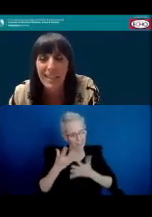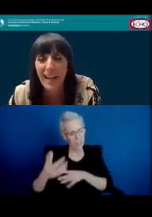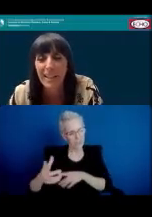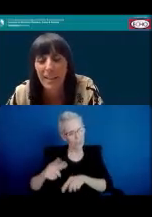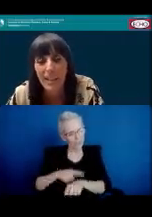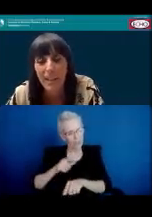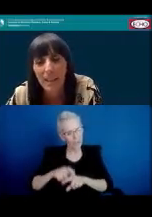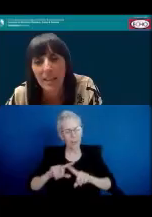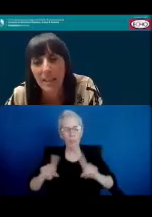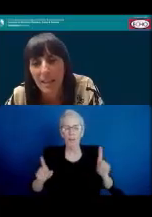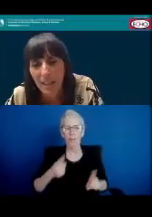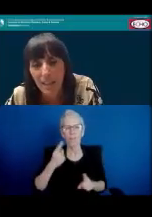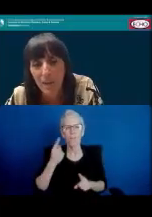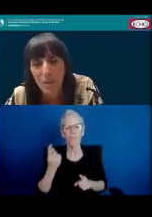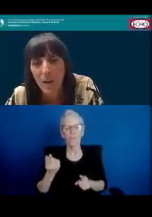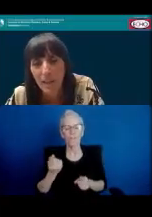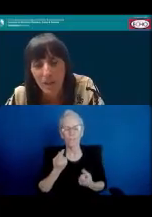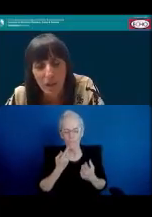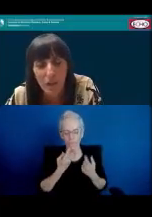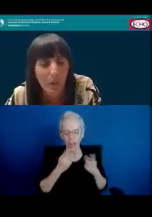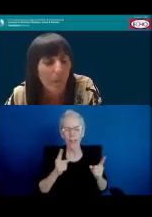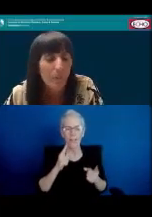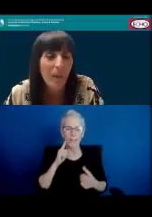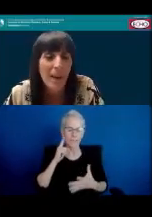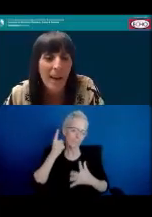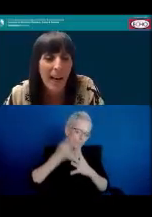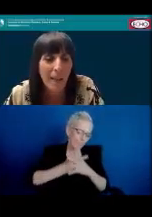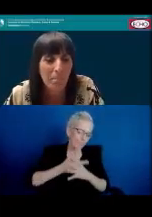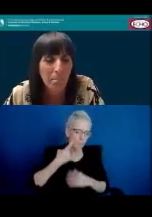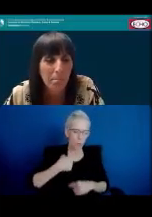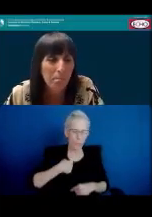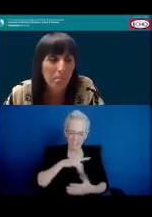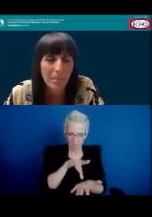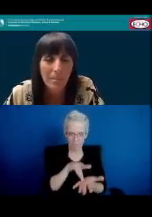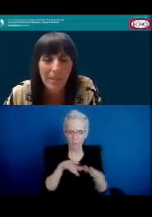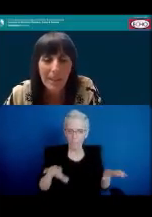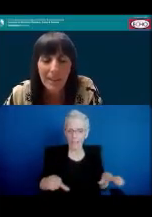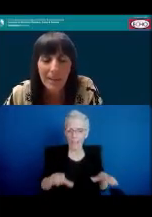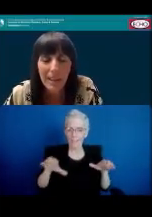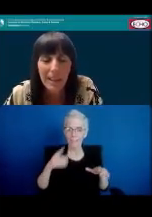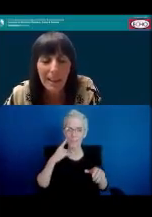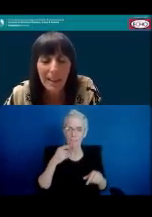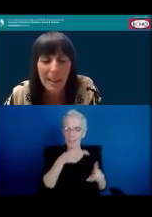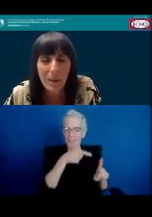activity, because this kiddo wanted to what, I think he